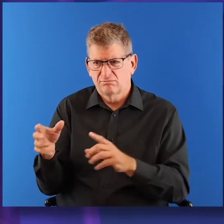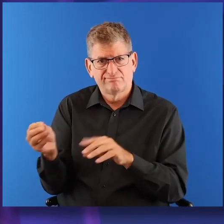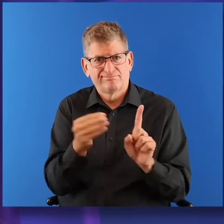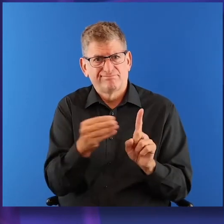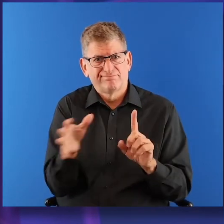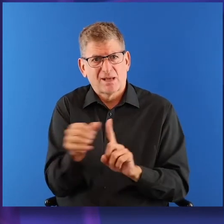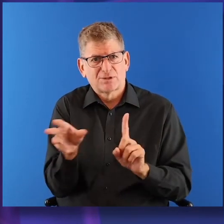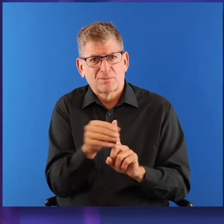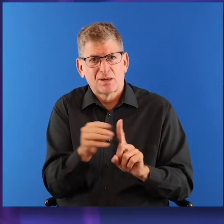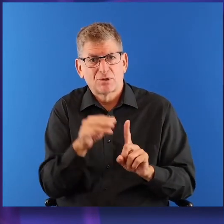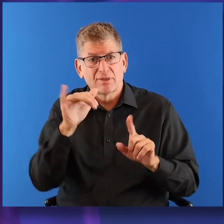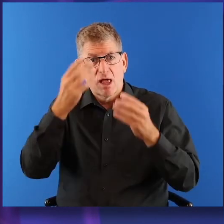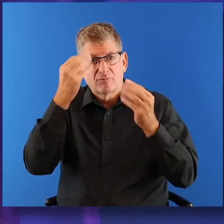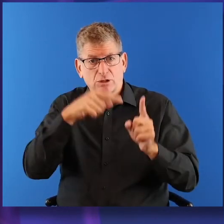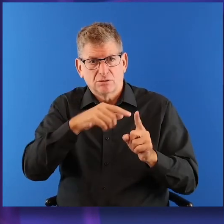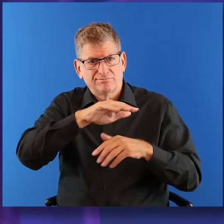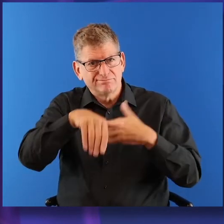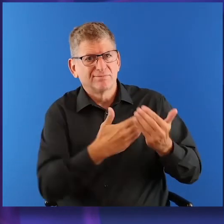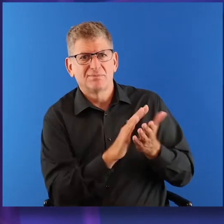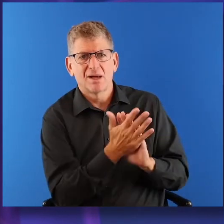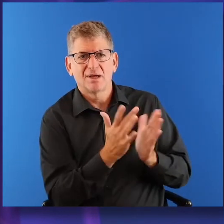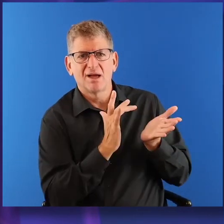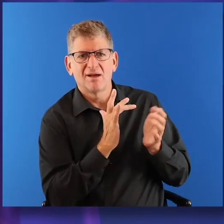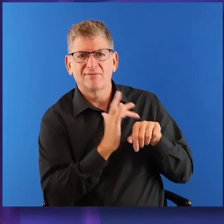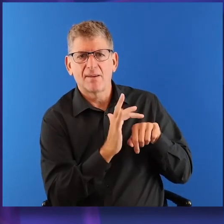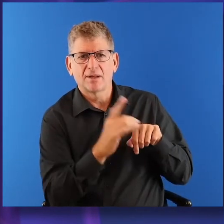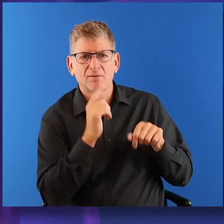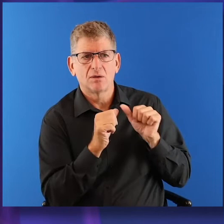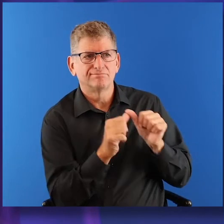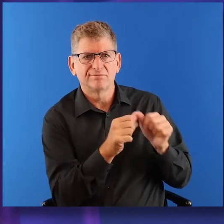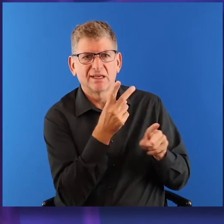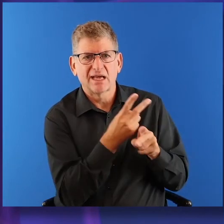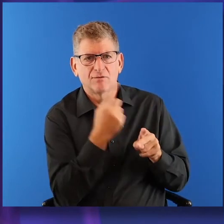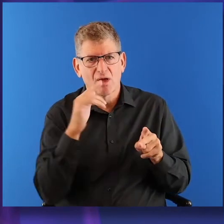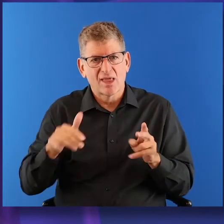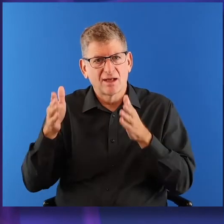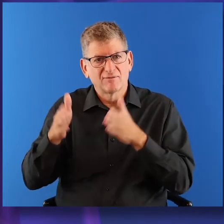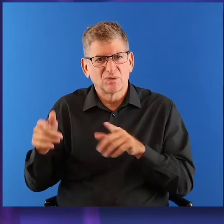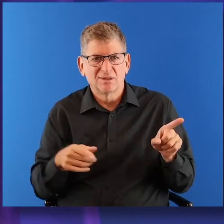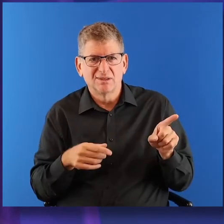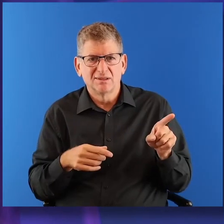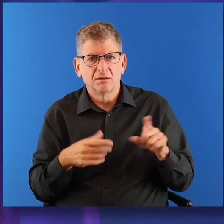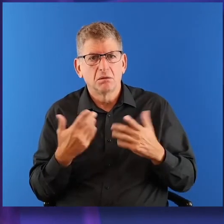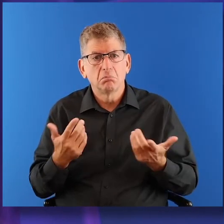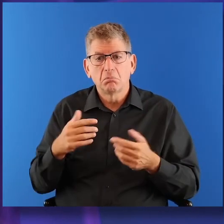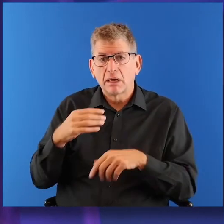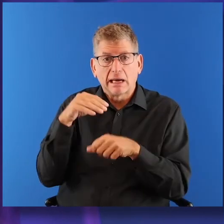available for ongoing care for that individual. Be it in the inpatient setting,